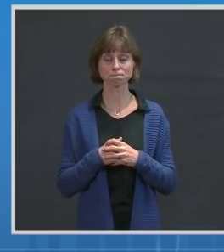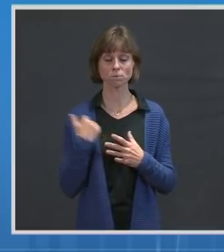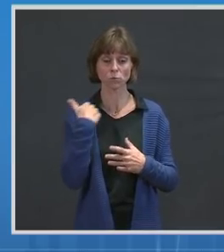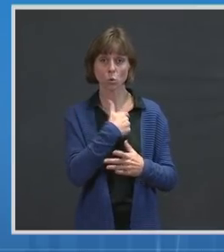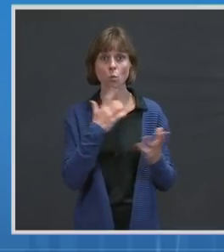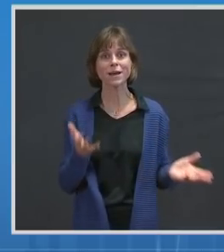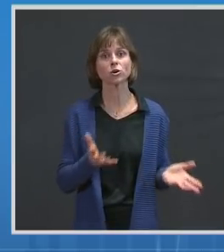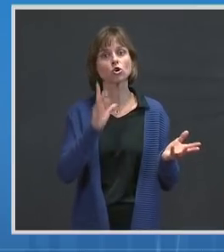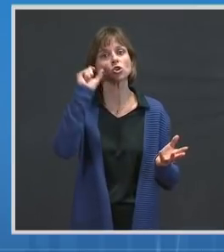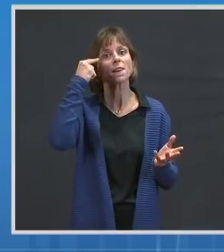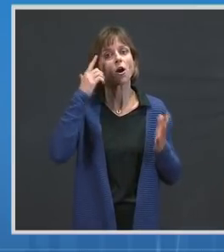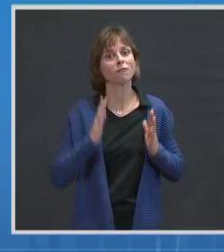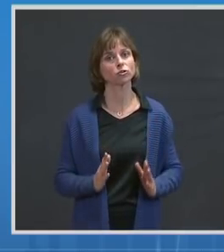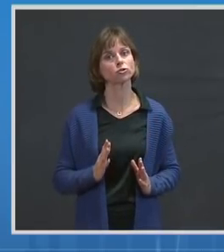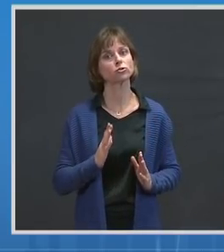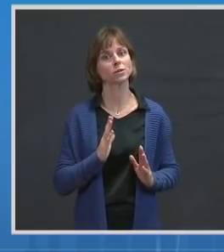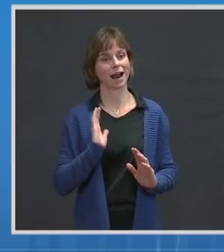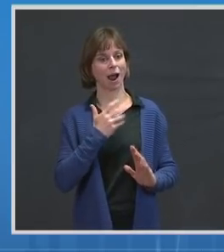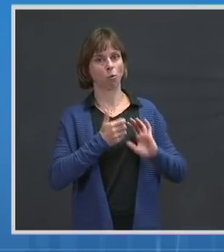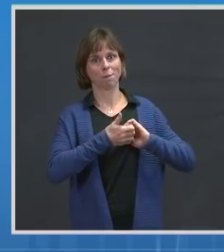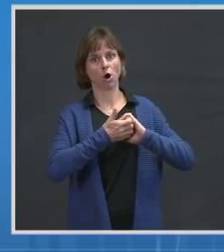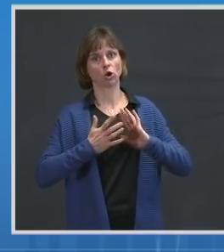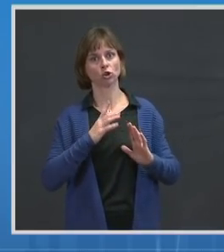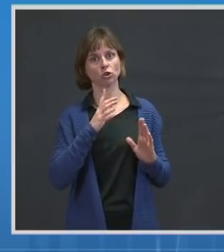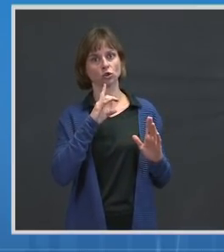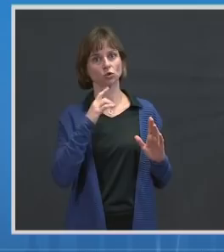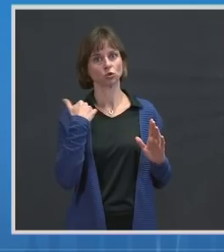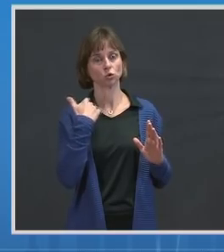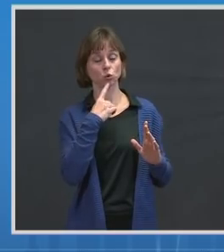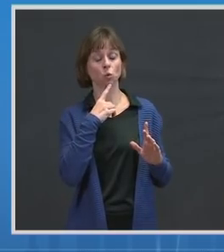and other partners to do is to extend hours once they're able to reopen.